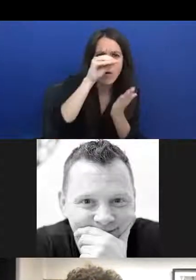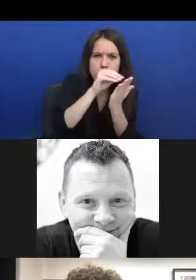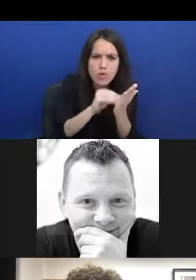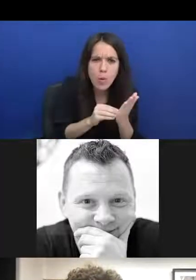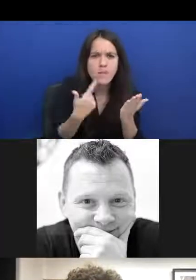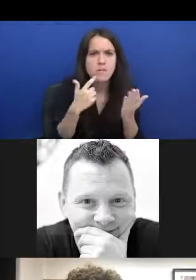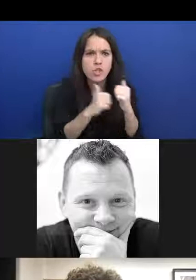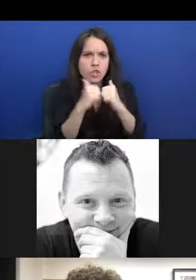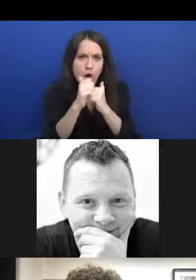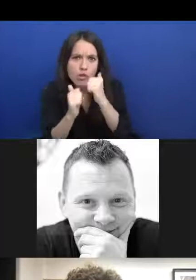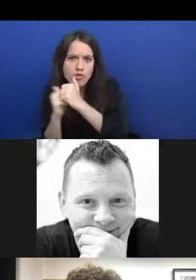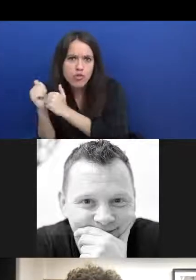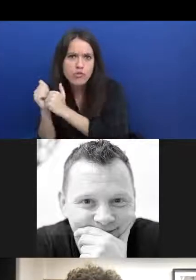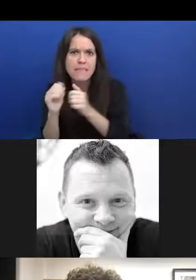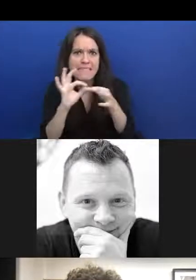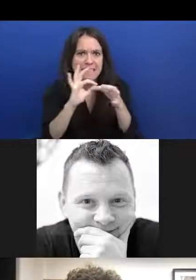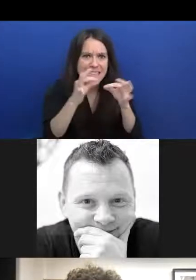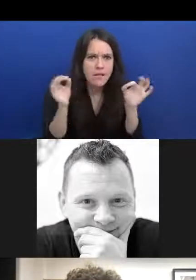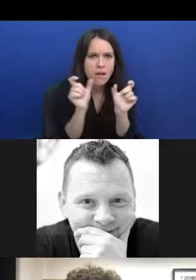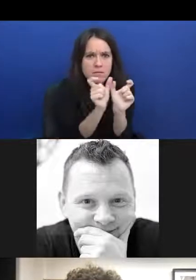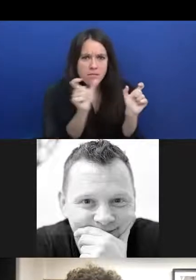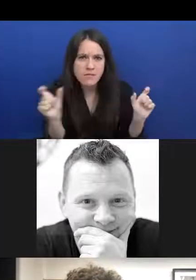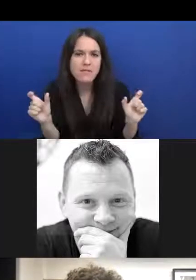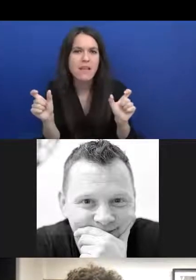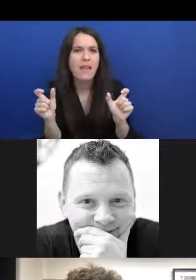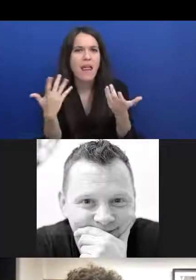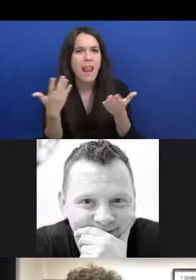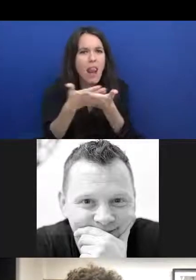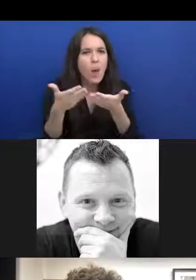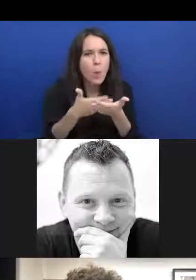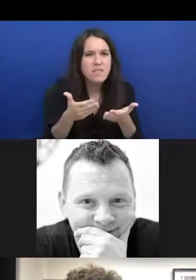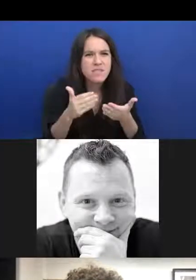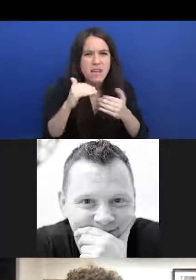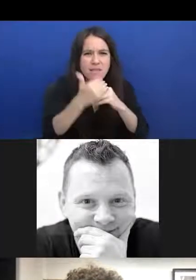and also linguistic typology and my focus was nominal classification